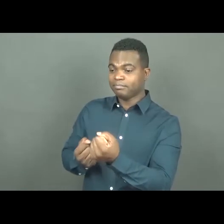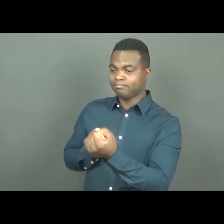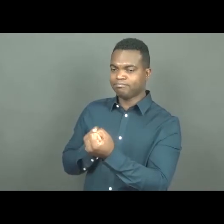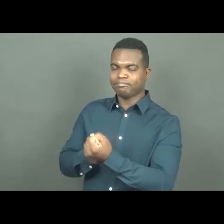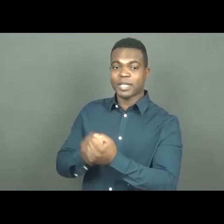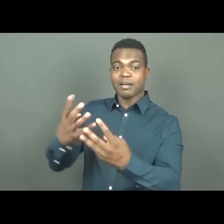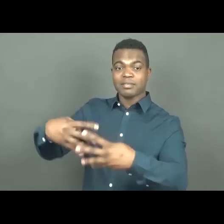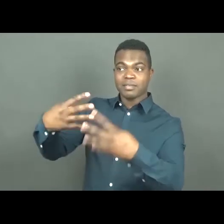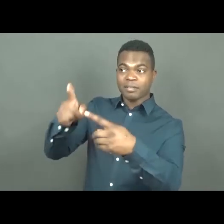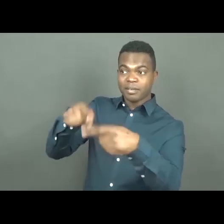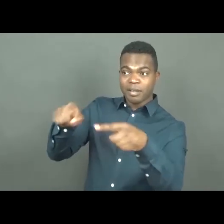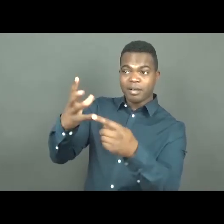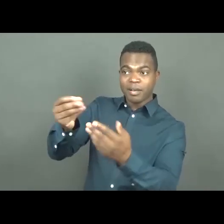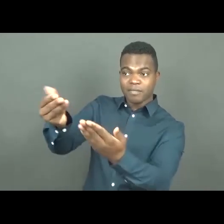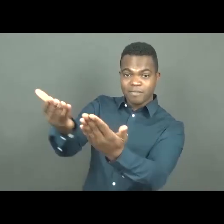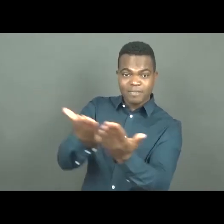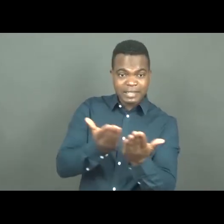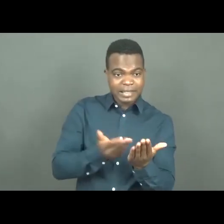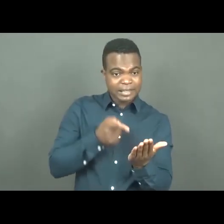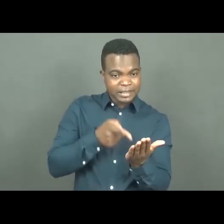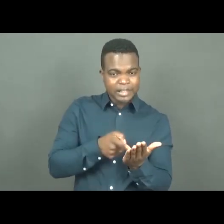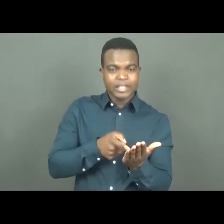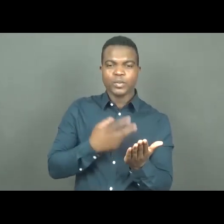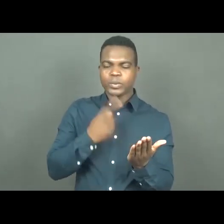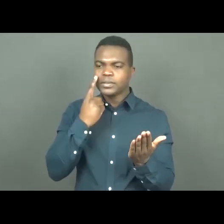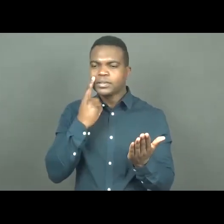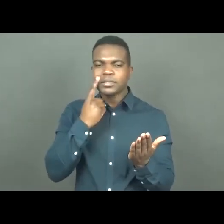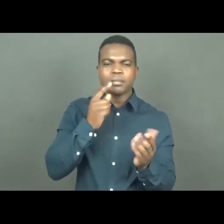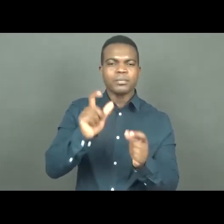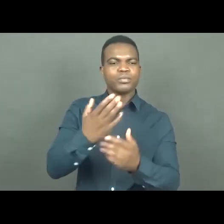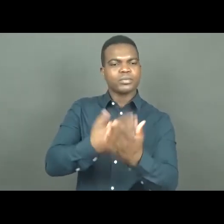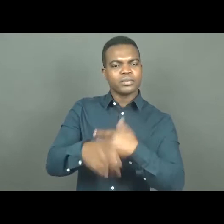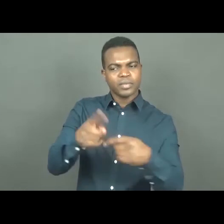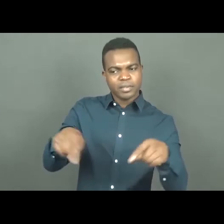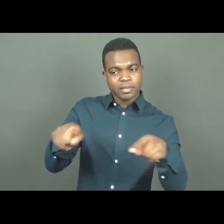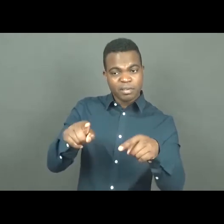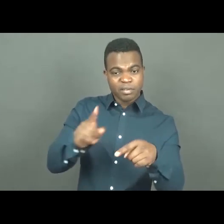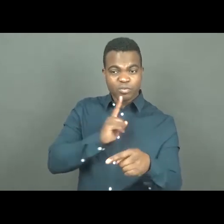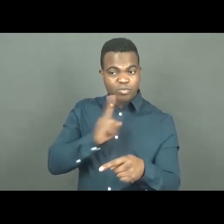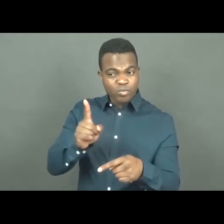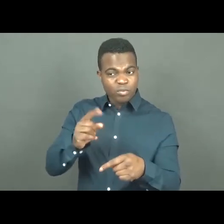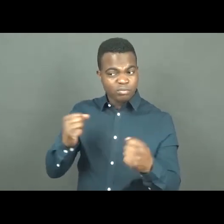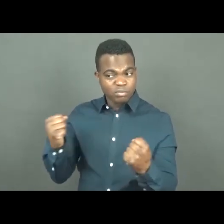or in terms of meeting the extra cost of the disability is always burdensome for the family.